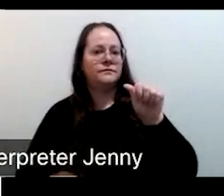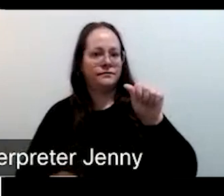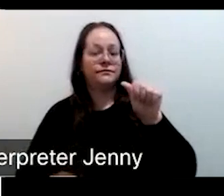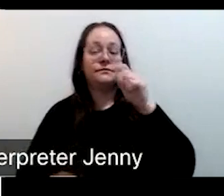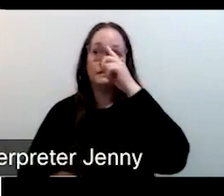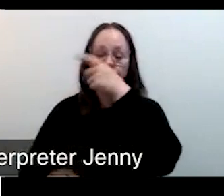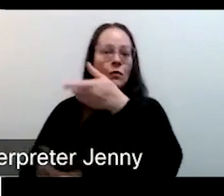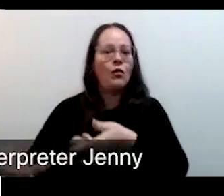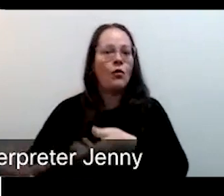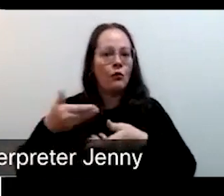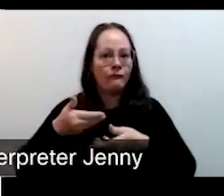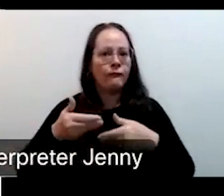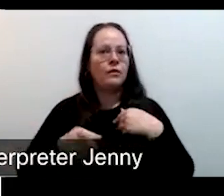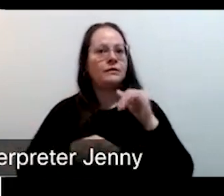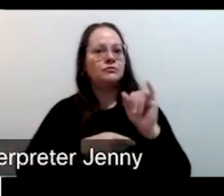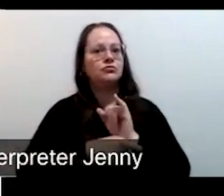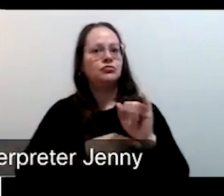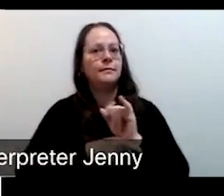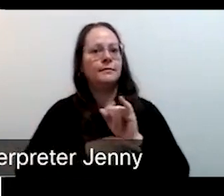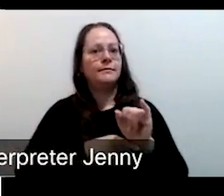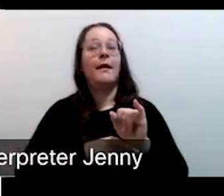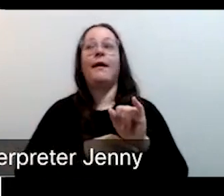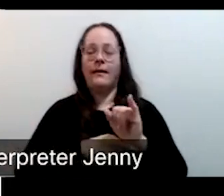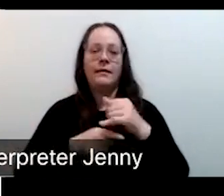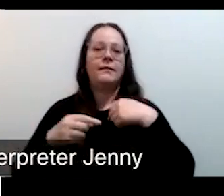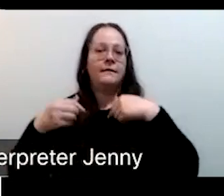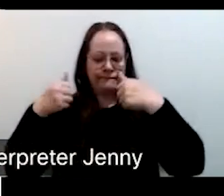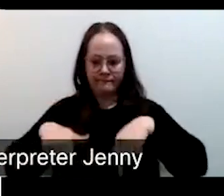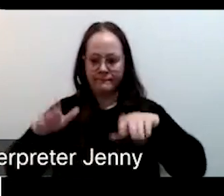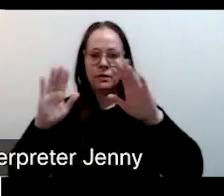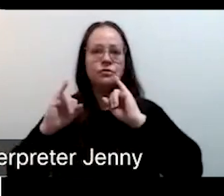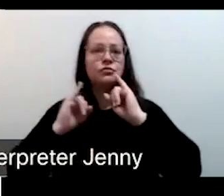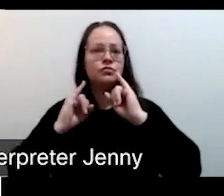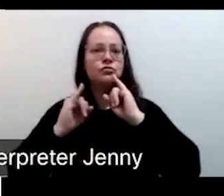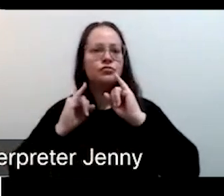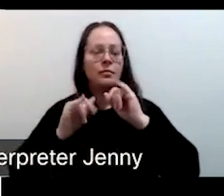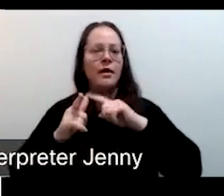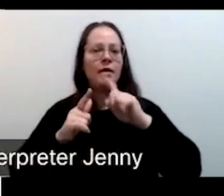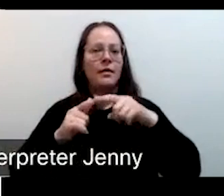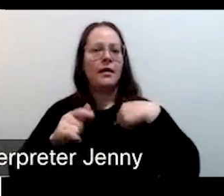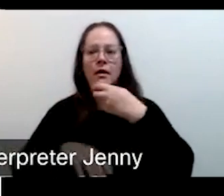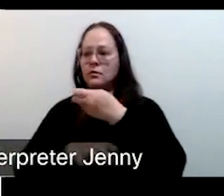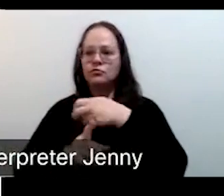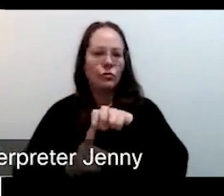an internship. After a successful internship, I was able to transition into a full-time position with